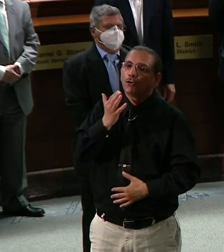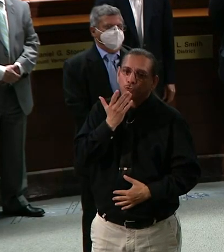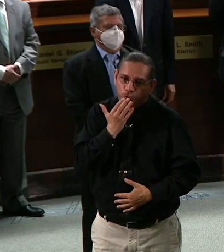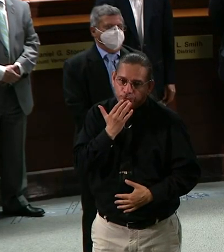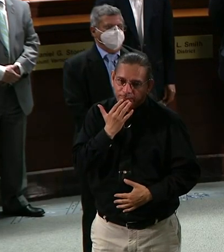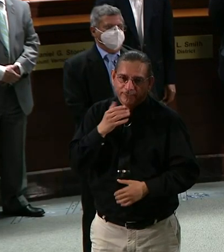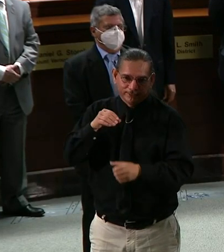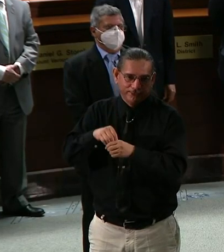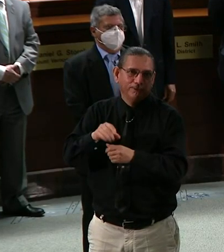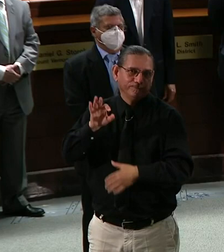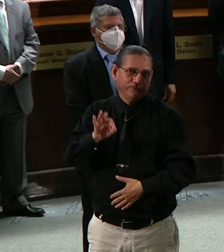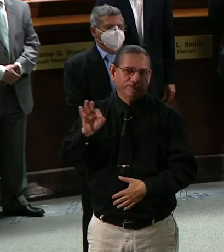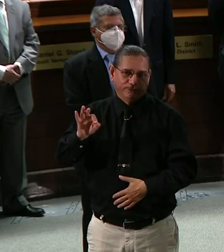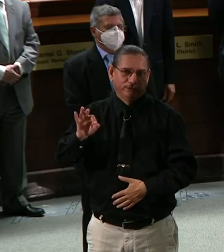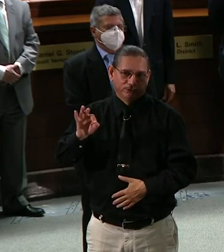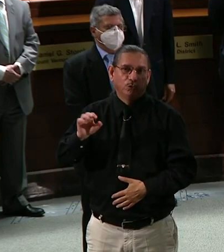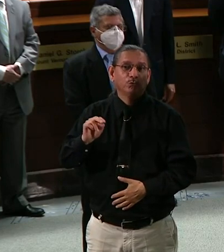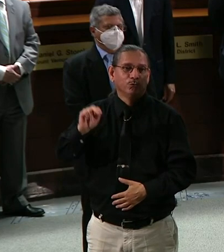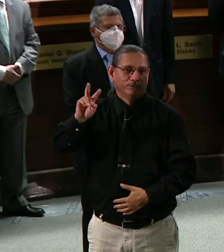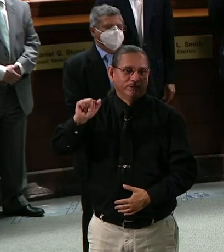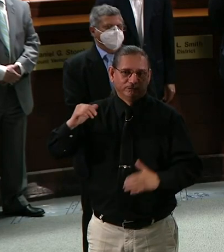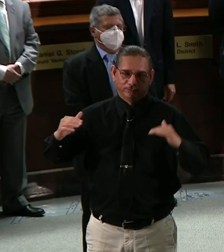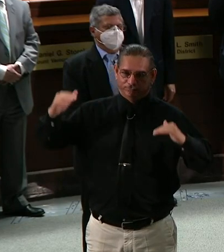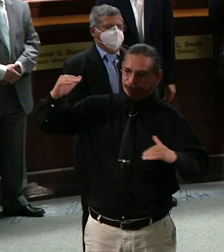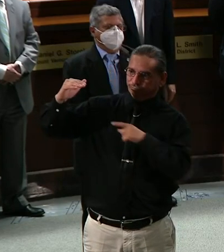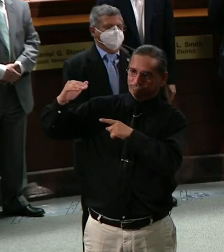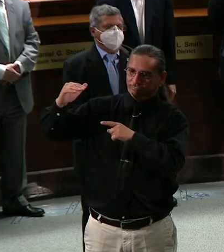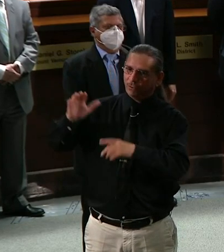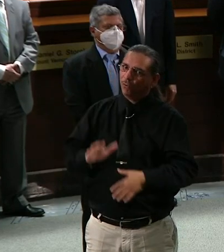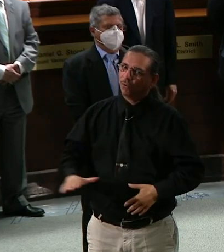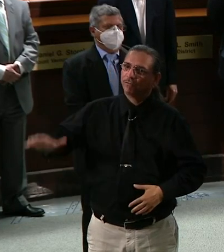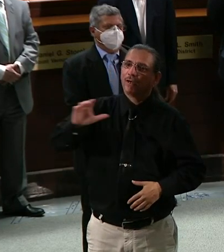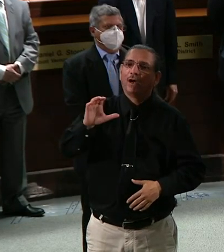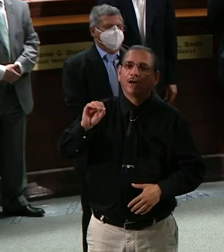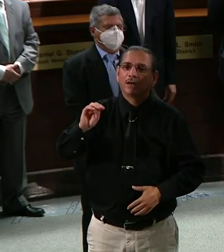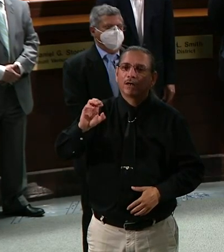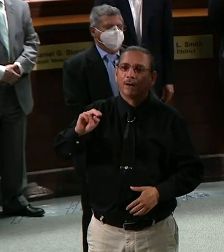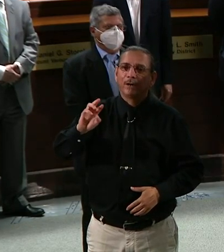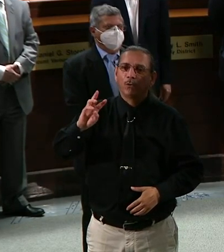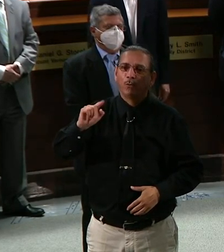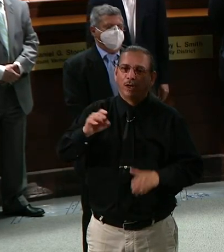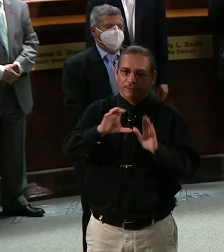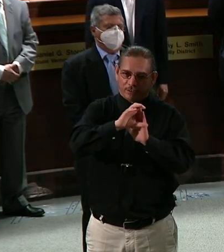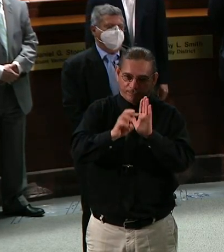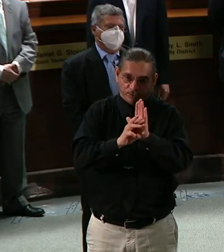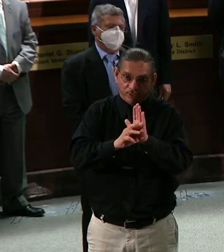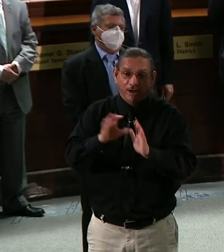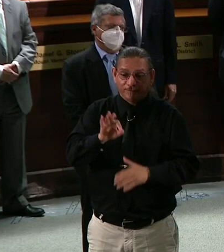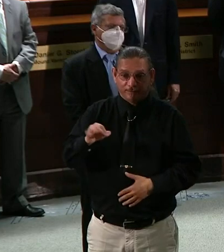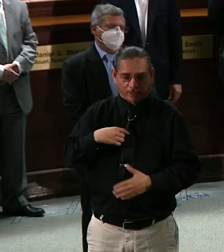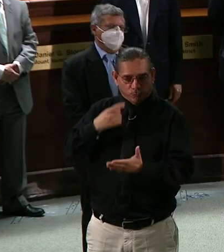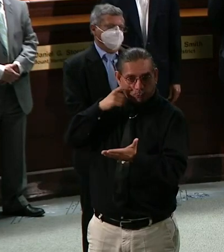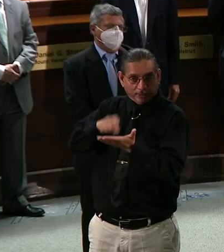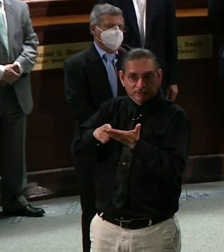COVID-19 HAS HAD ON PEOPLE OF COLOR IN. CANDY IN VIRGINIA THROUGHOUT THE COMMONWEALTH.